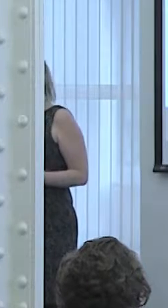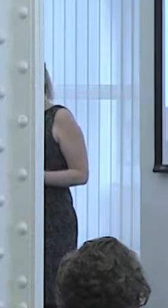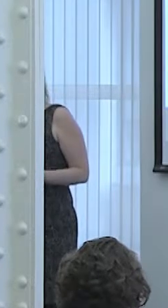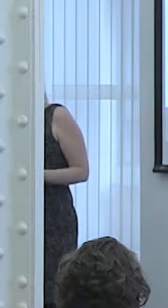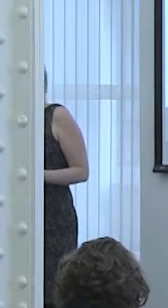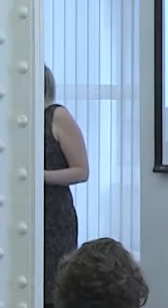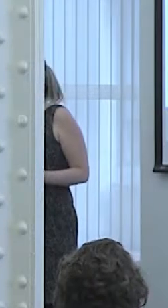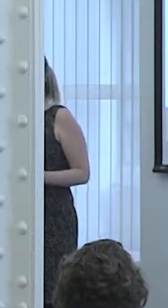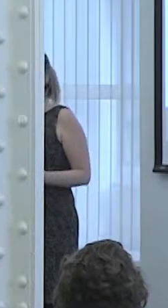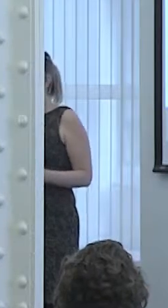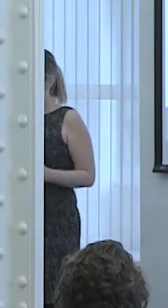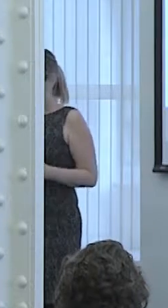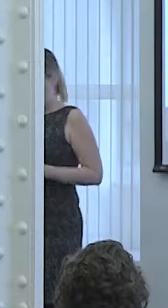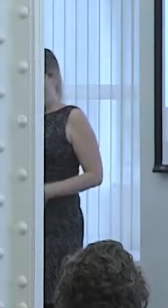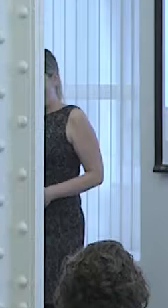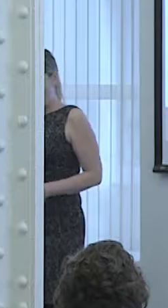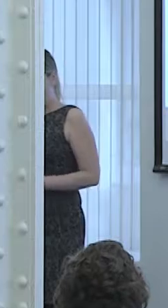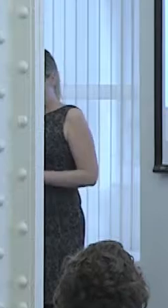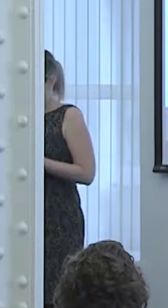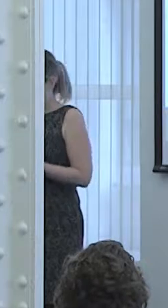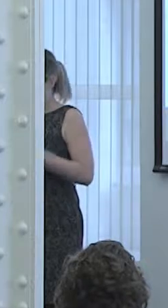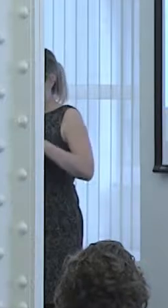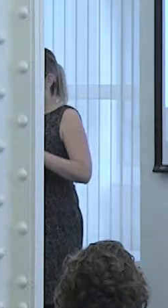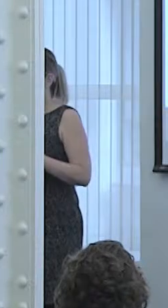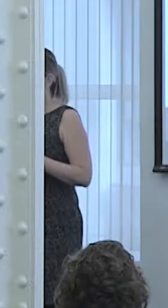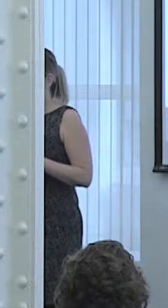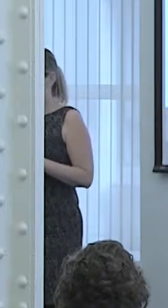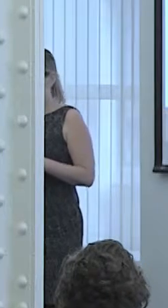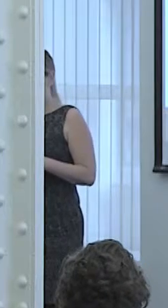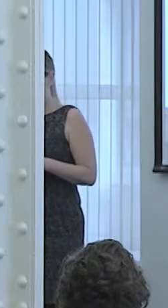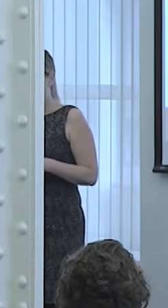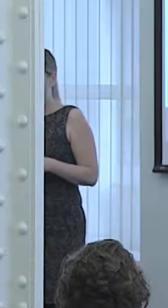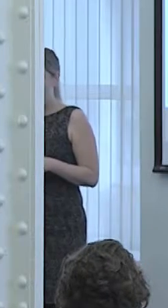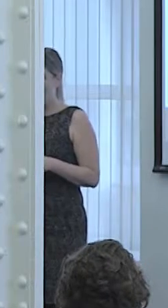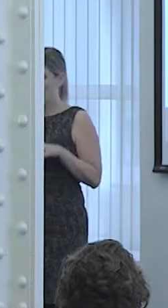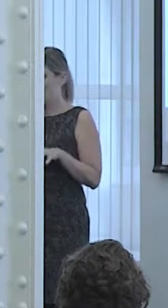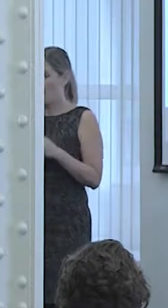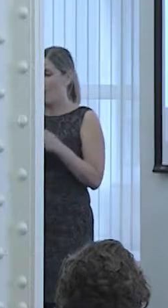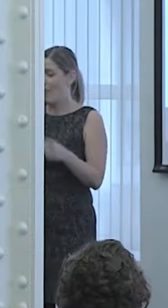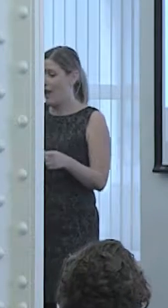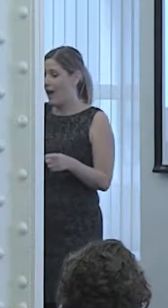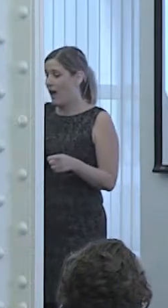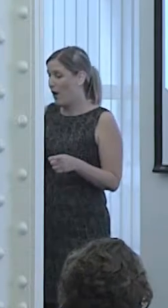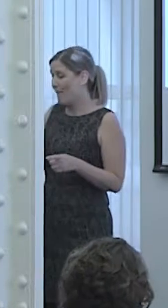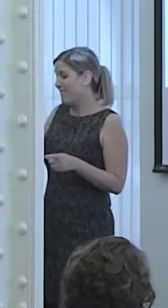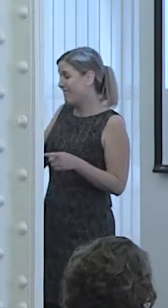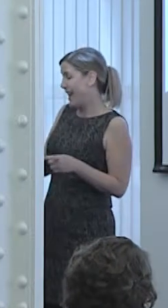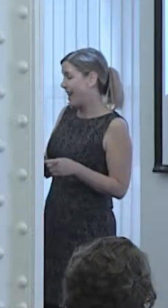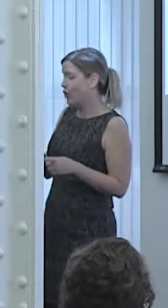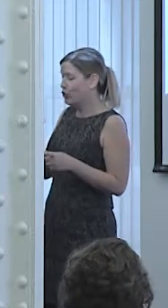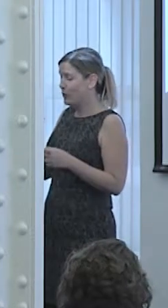Because our bodies are our own. We shouldn't have to deal with fetishization because our bodies are our own.